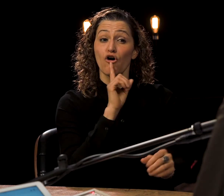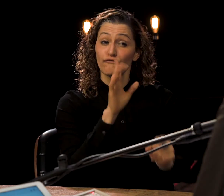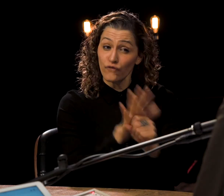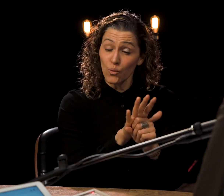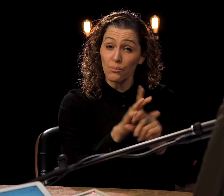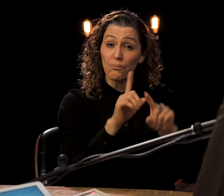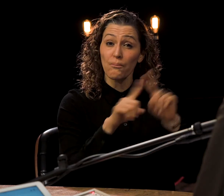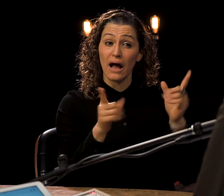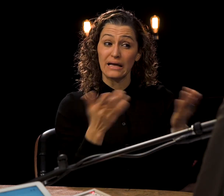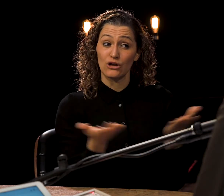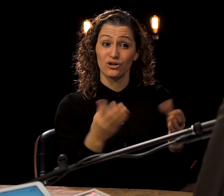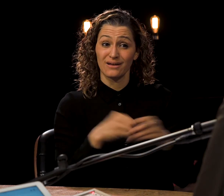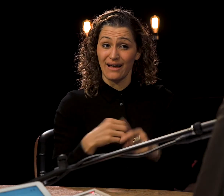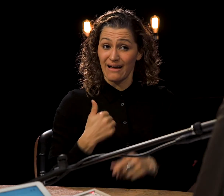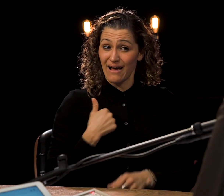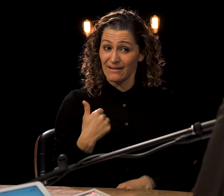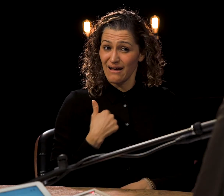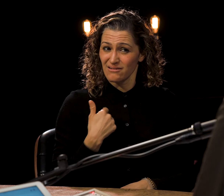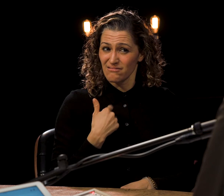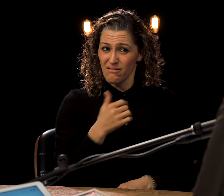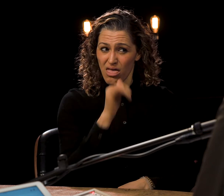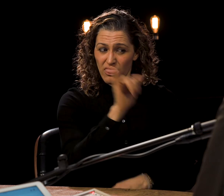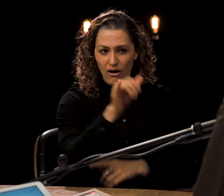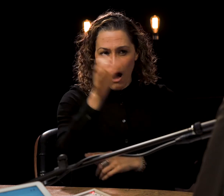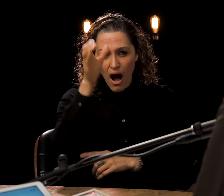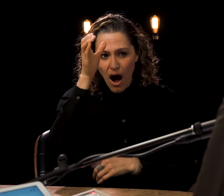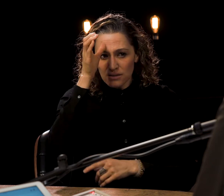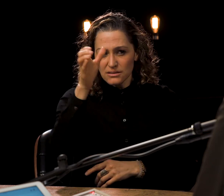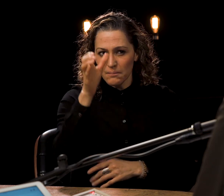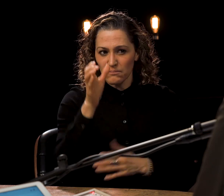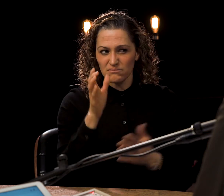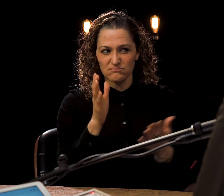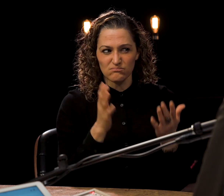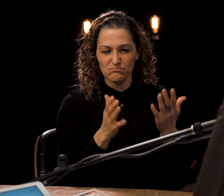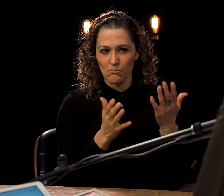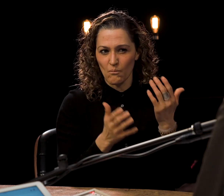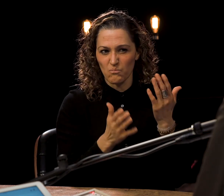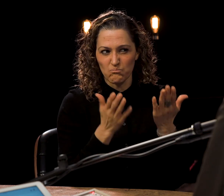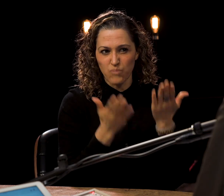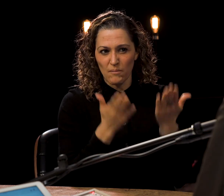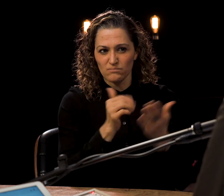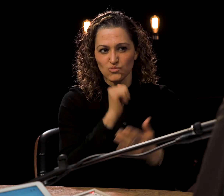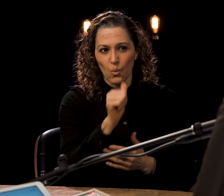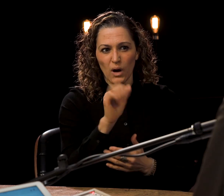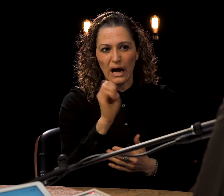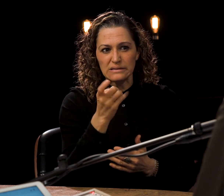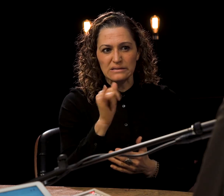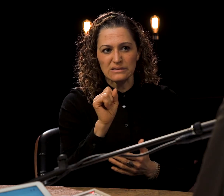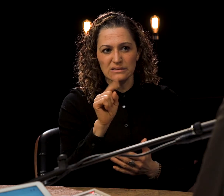Dawn Jani Birley: I can't really confirm Dawn Jani Birley: this or say this Dawn Jani Birley: with any certainty... Dawn Jani Birley: But I am fairly